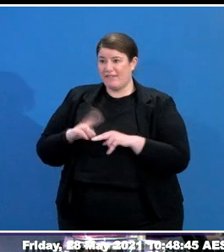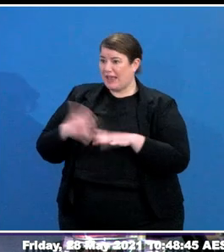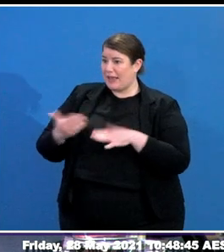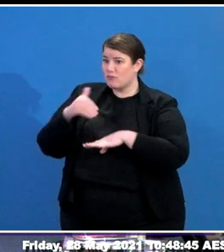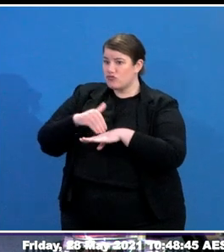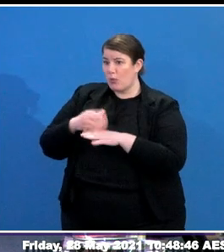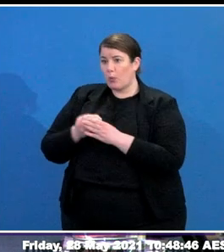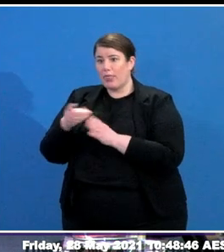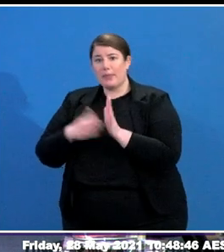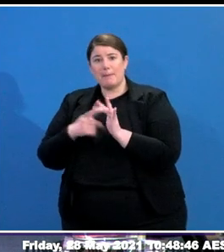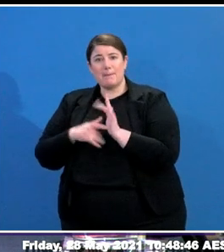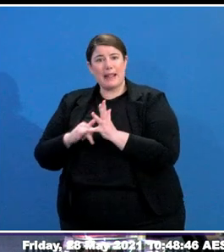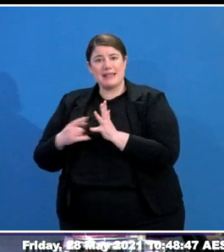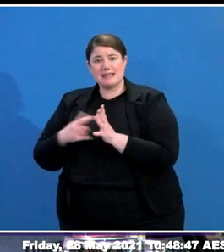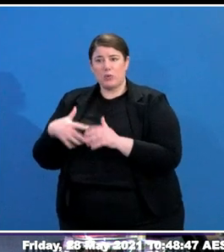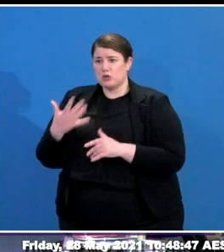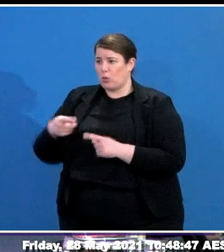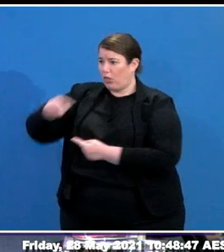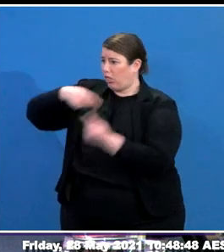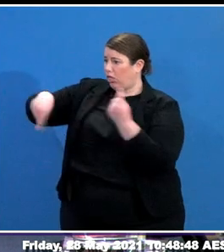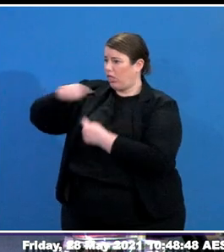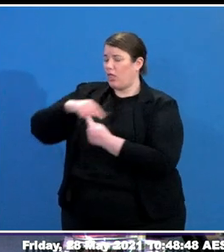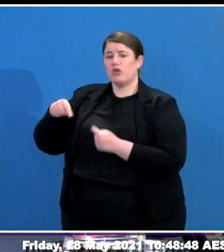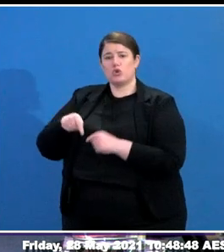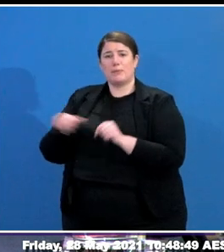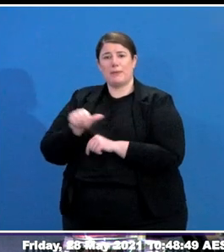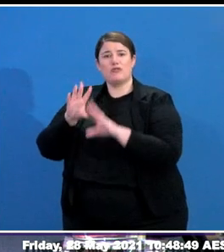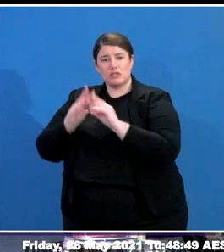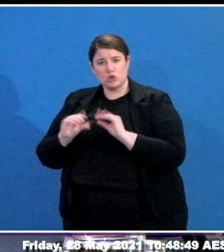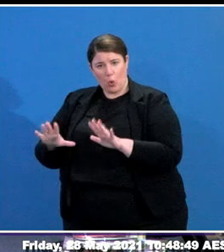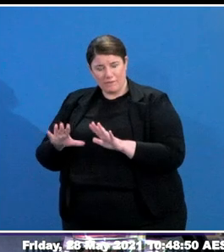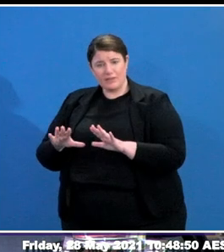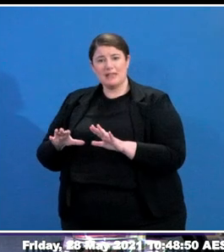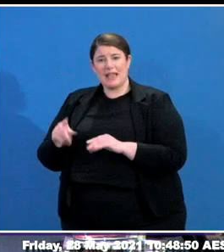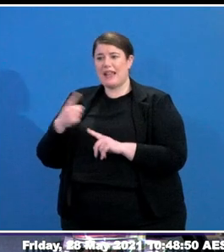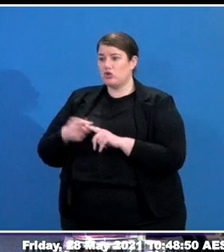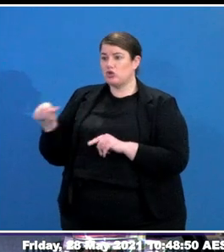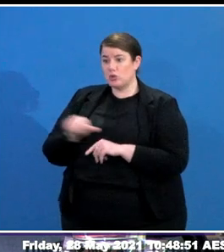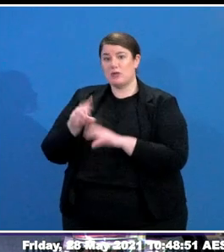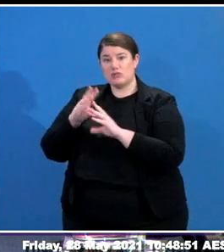Melissa. This is a matter that should be resolved, and I think it should be resolved through mediation.